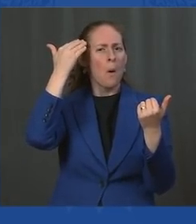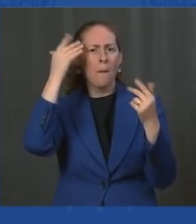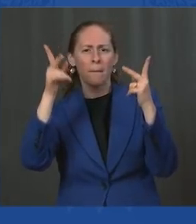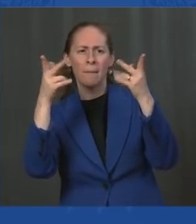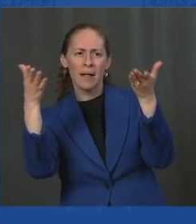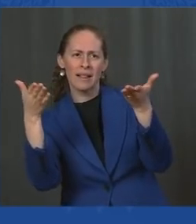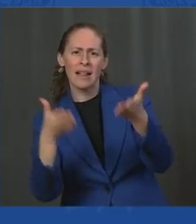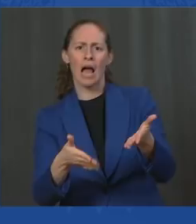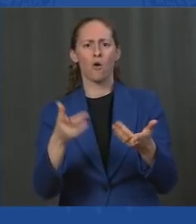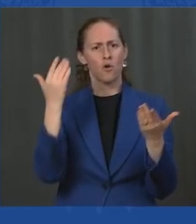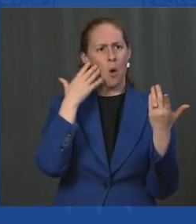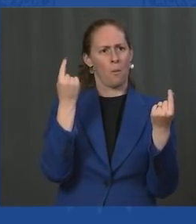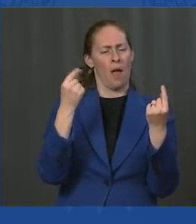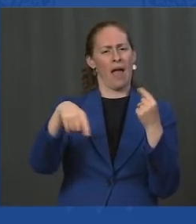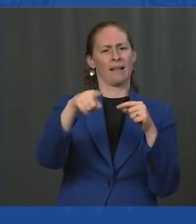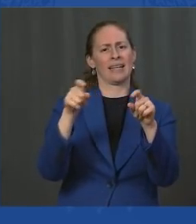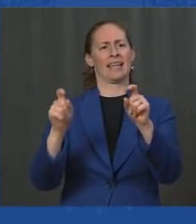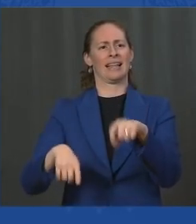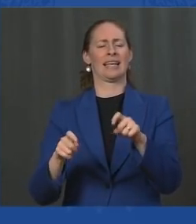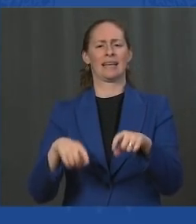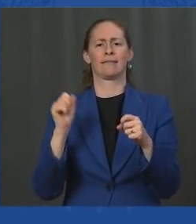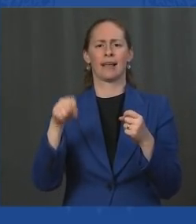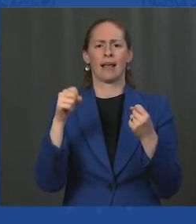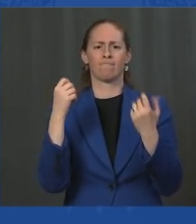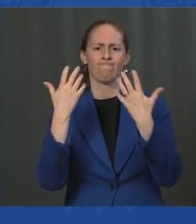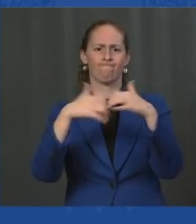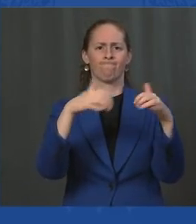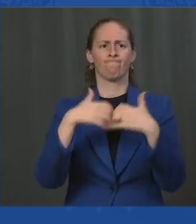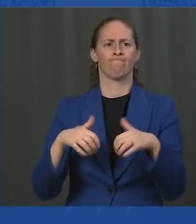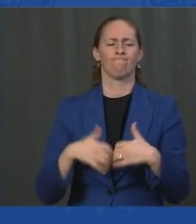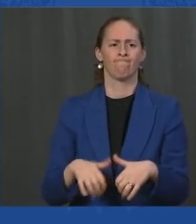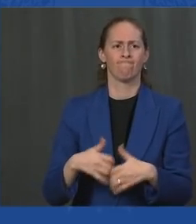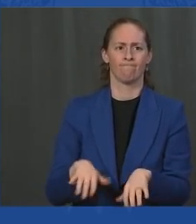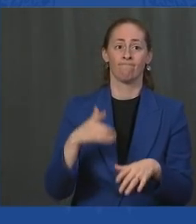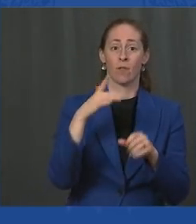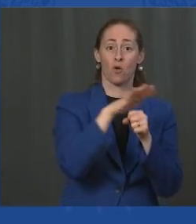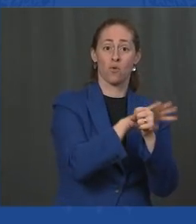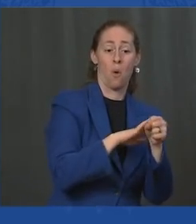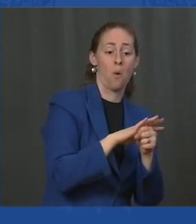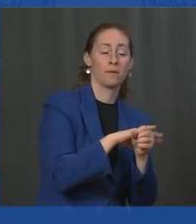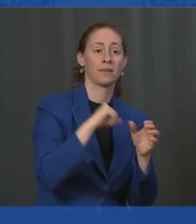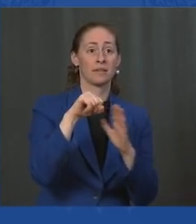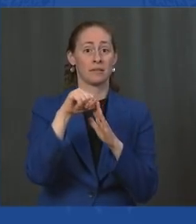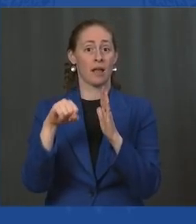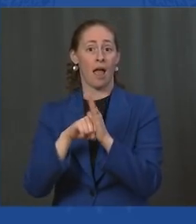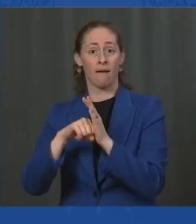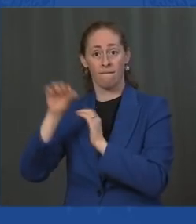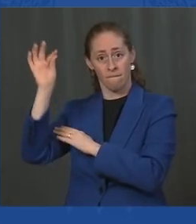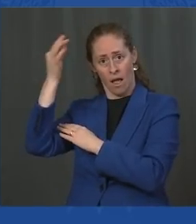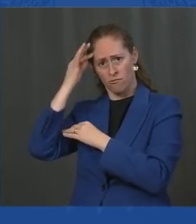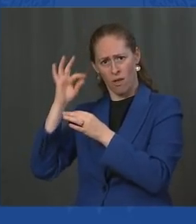And he knows how to get things done when local, state, and federal level are all working together alongside the private sector.